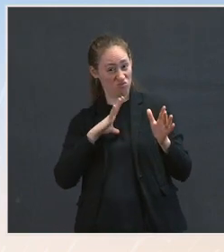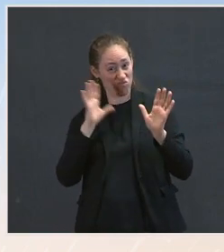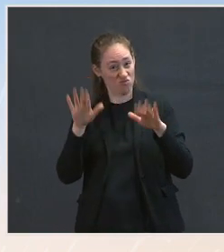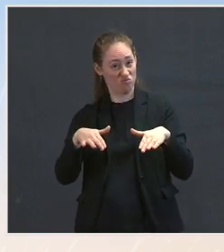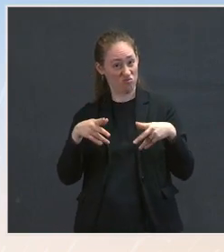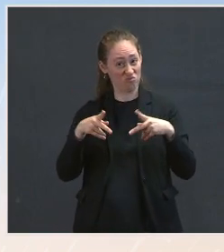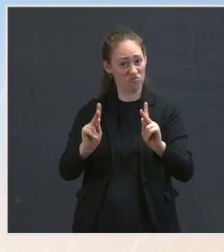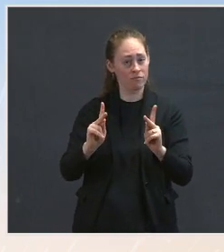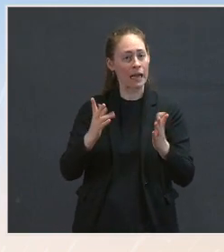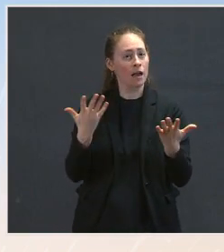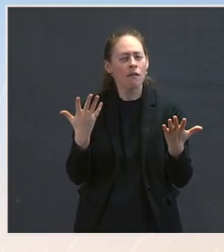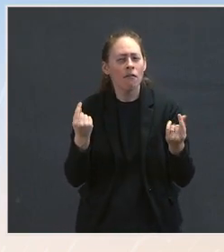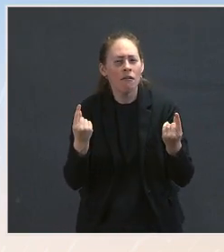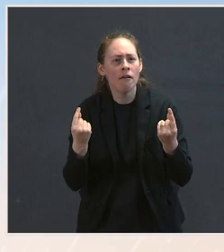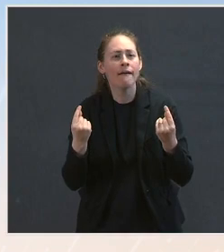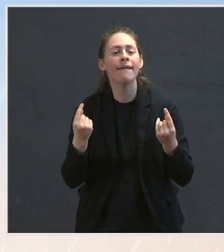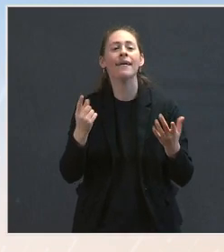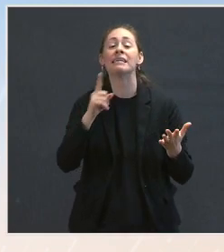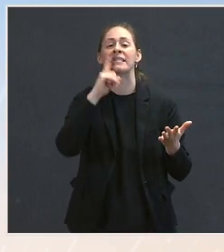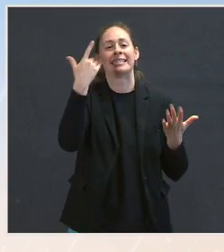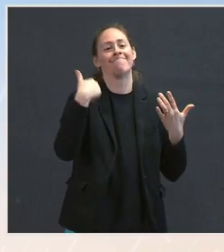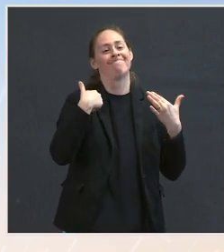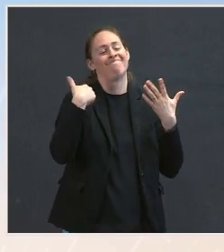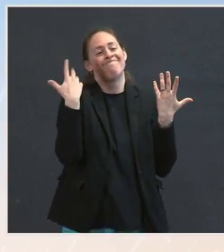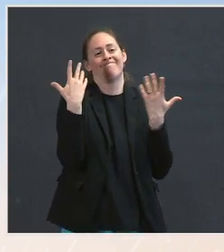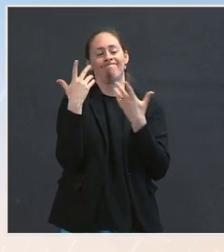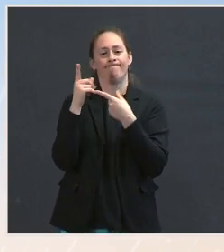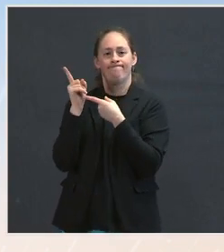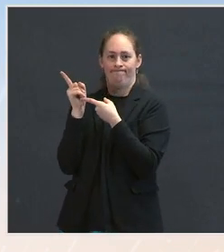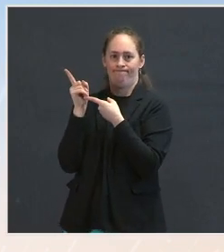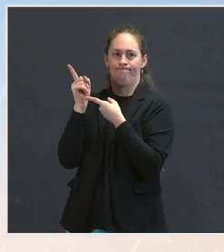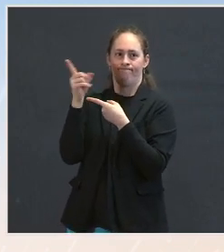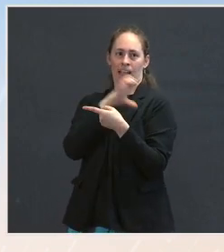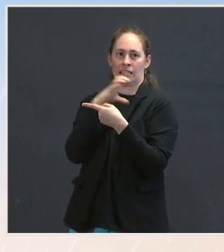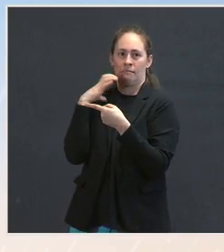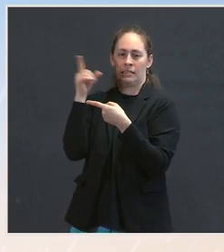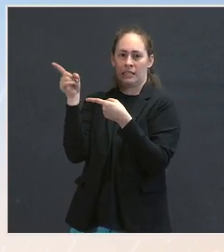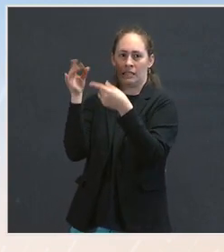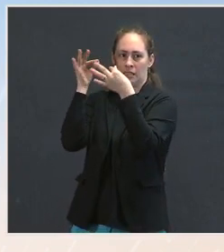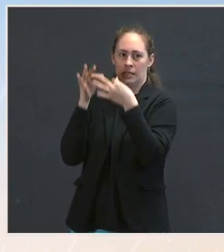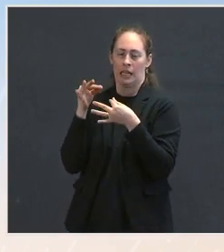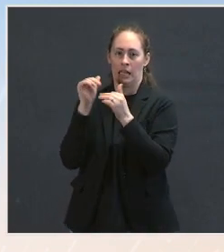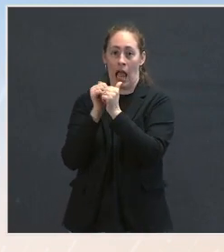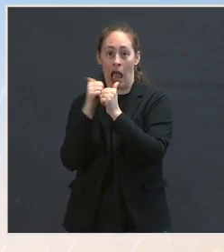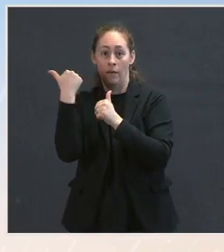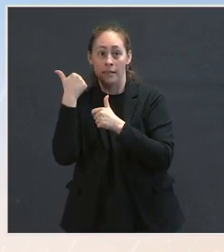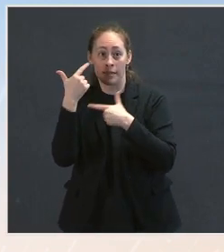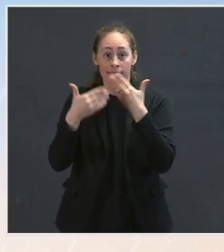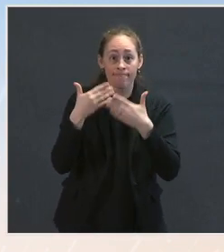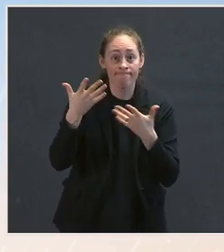to determine how they want to review or have hearings on those reports. The Press: And I know you were asked